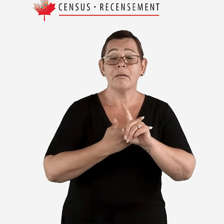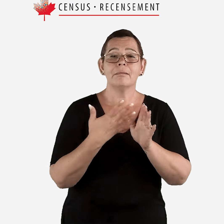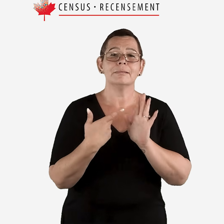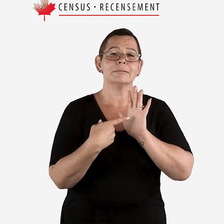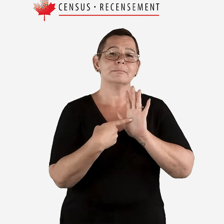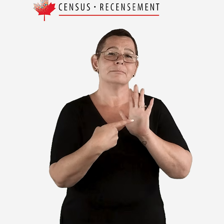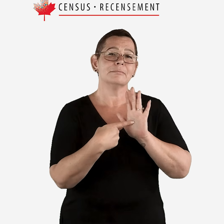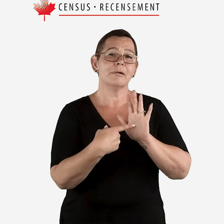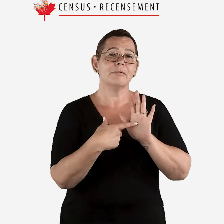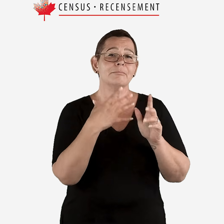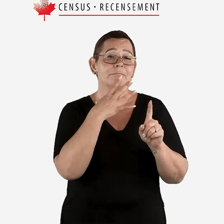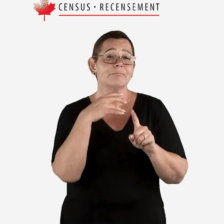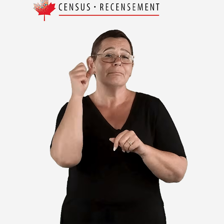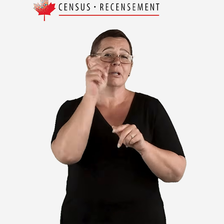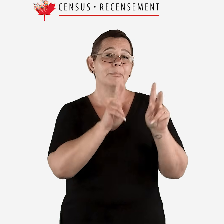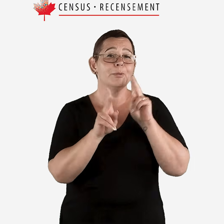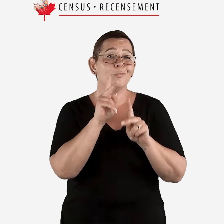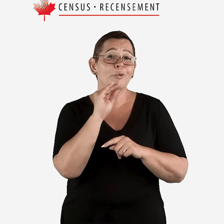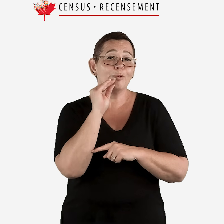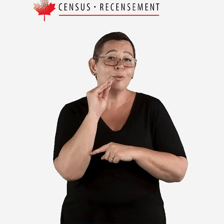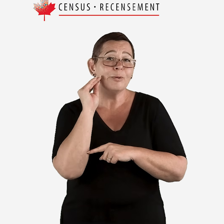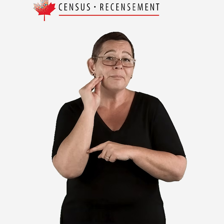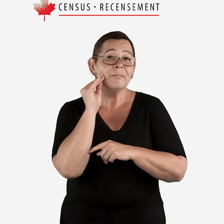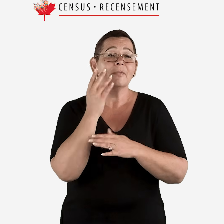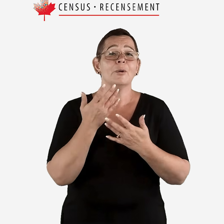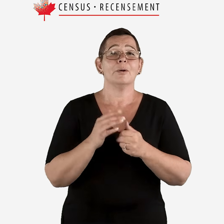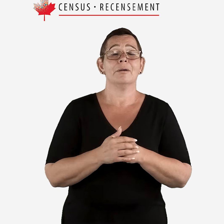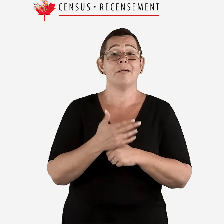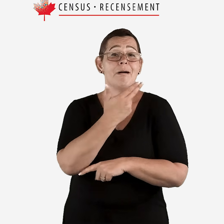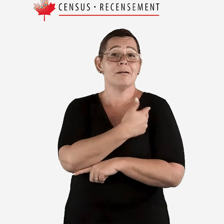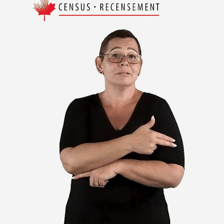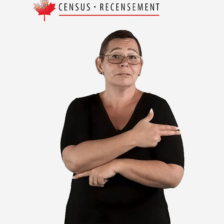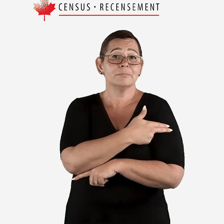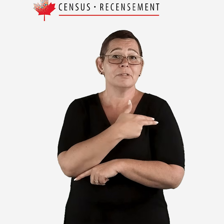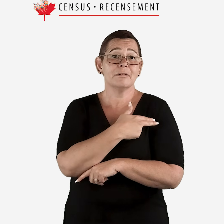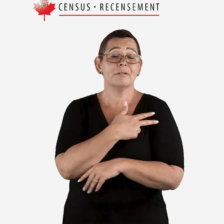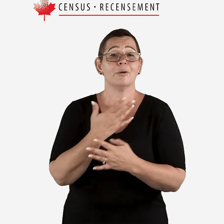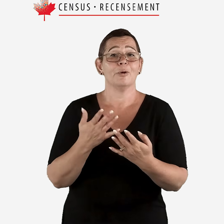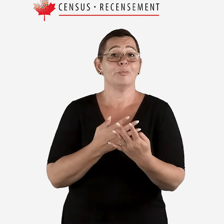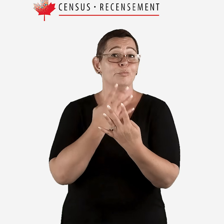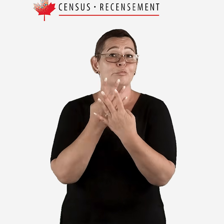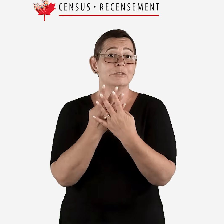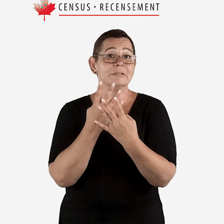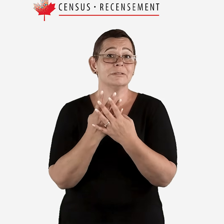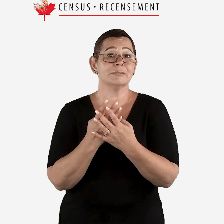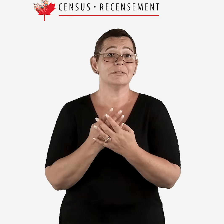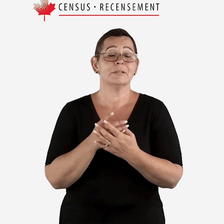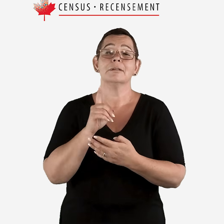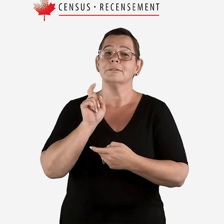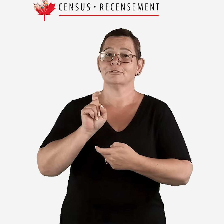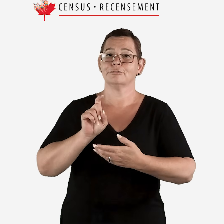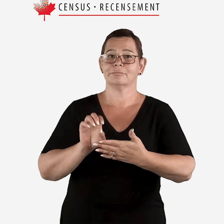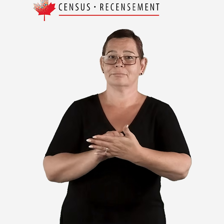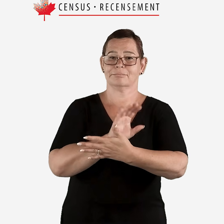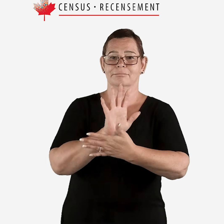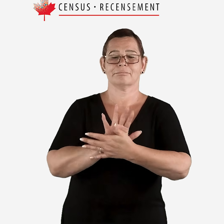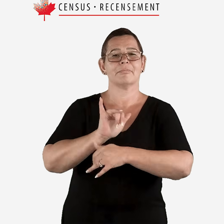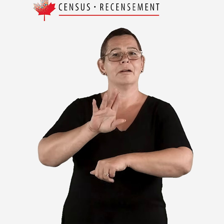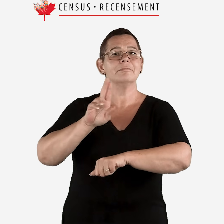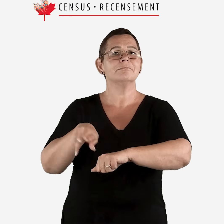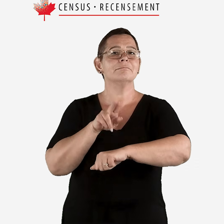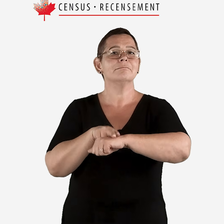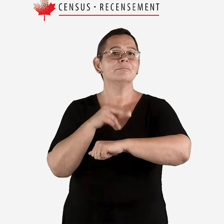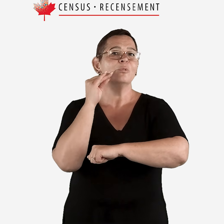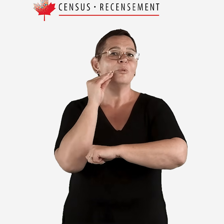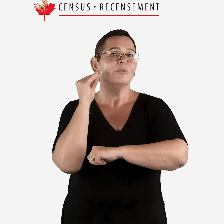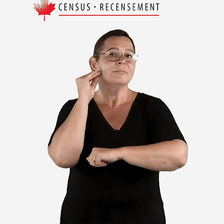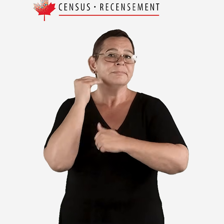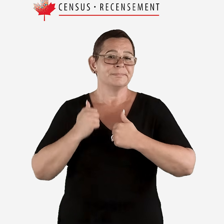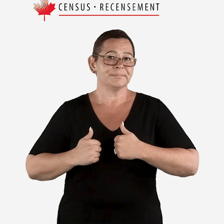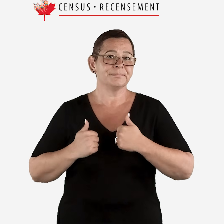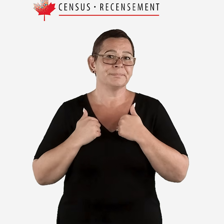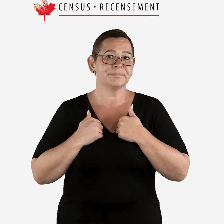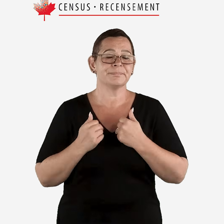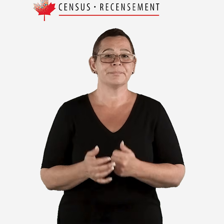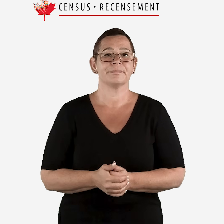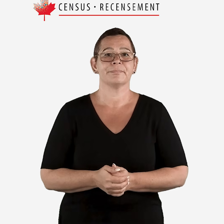(for example, in a home for the aged, a hospital or a prison) should be listed at their usual residence.